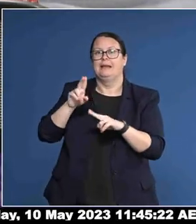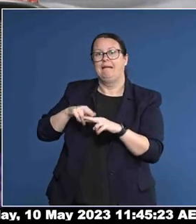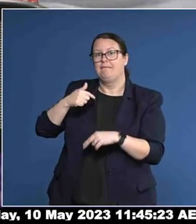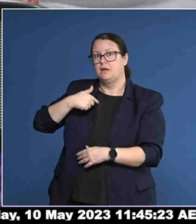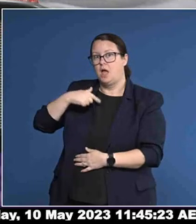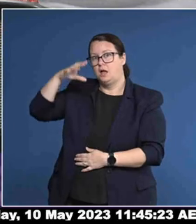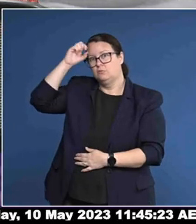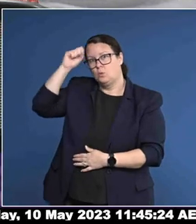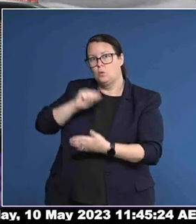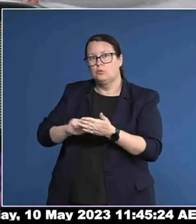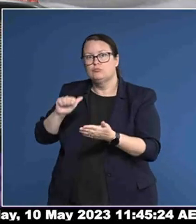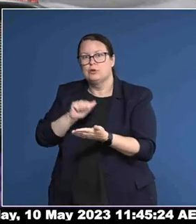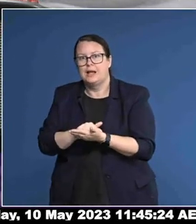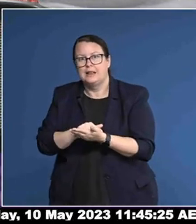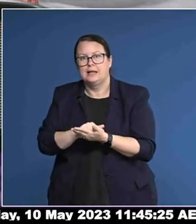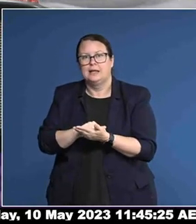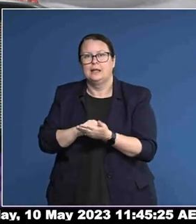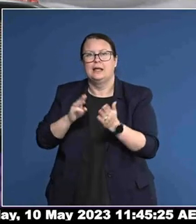And then Ms Mahony said: 'That wasn't the question.'